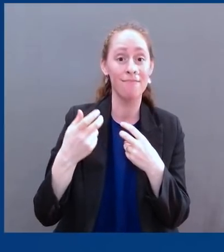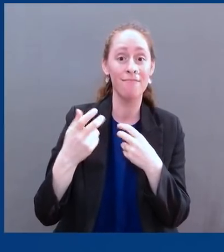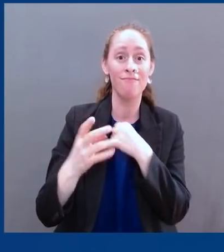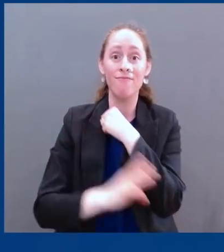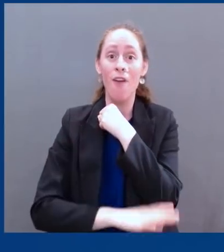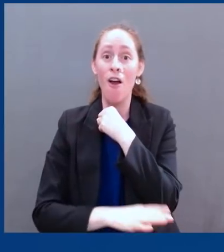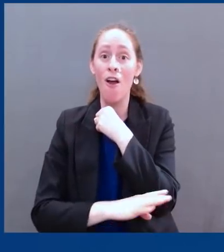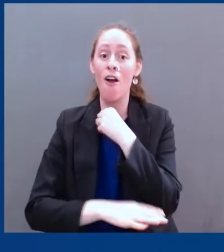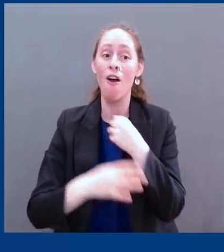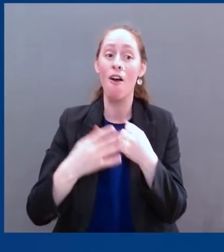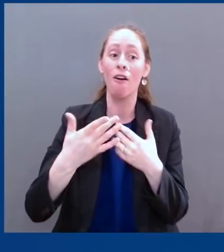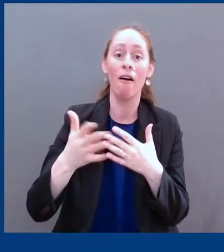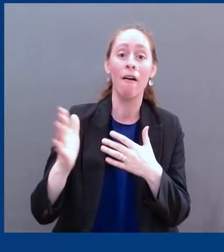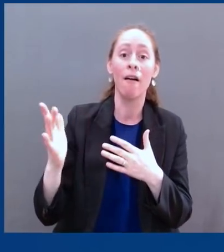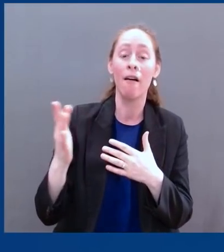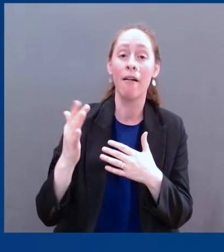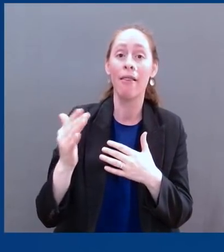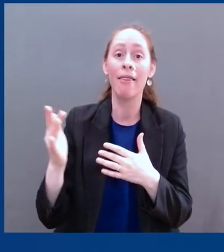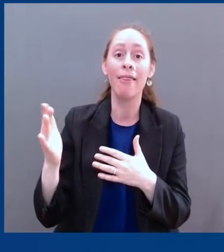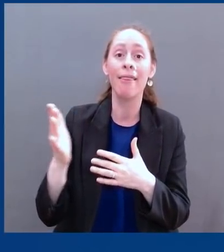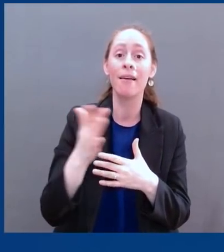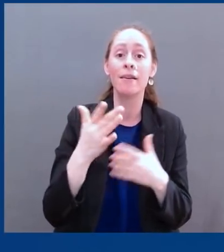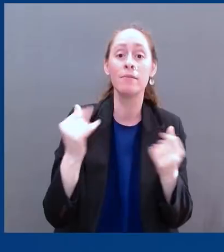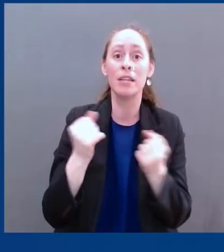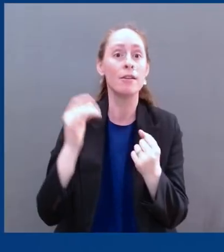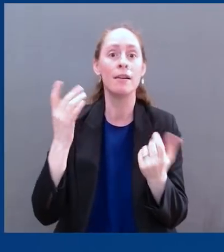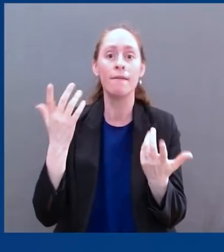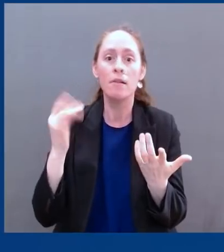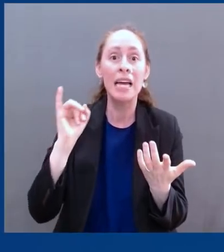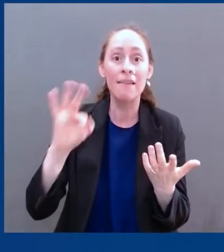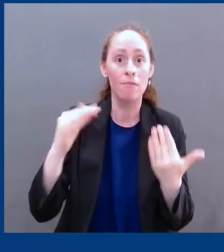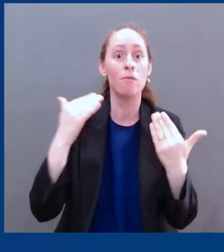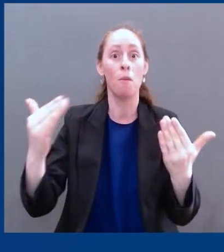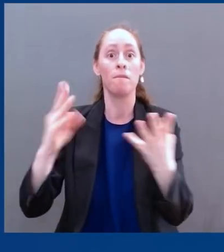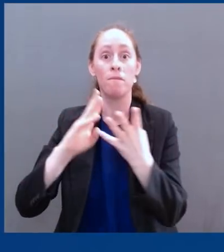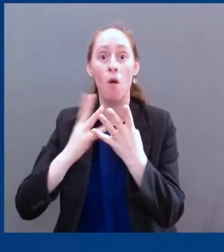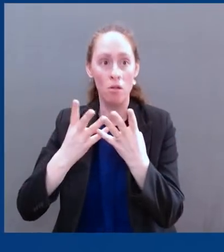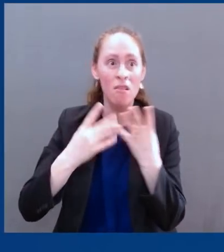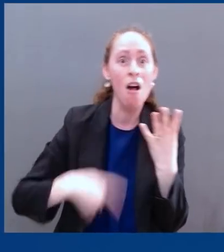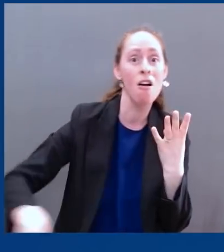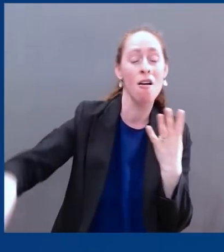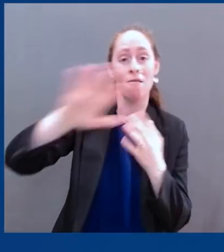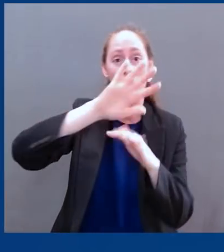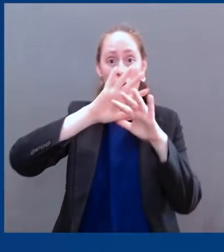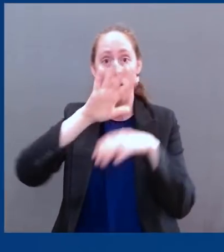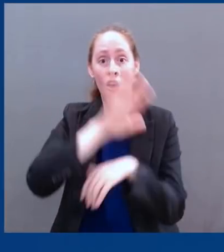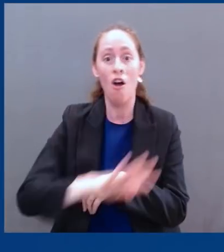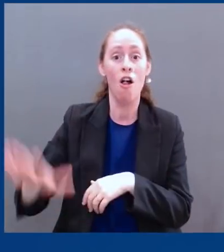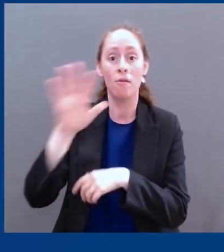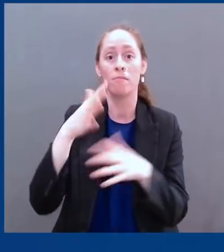fourth dose recommended for all Americans, we need the funding to secure enough supply